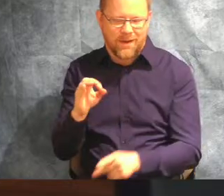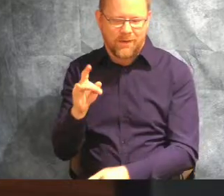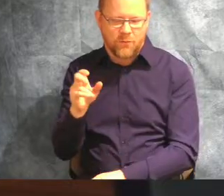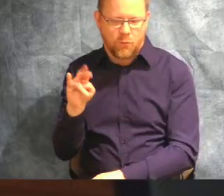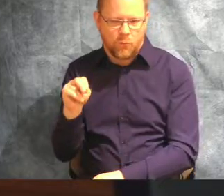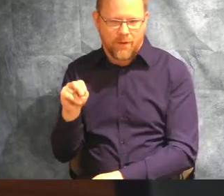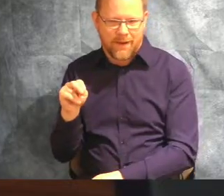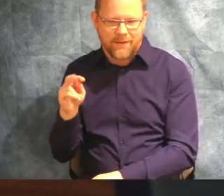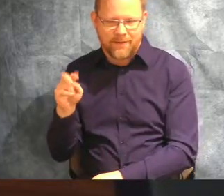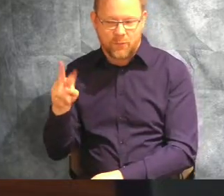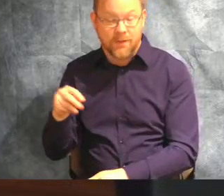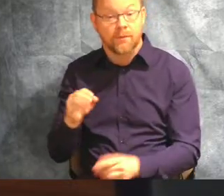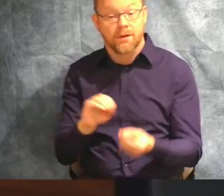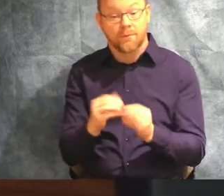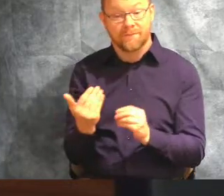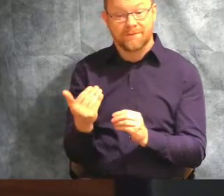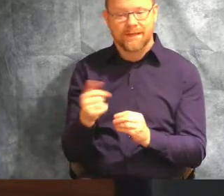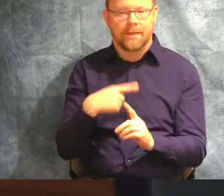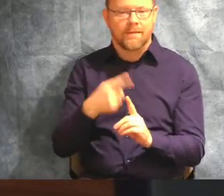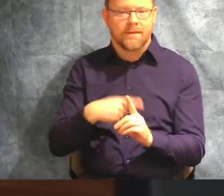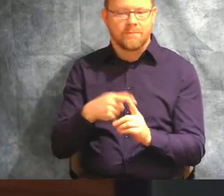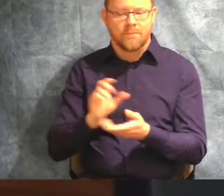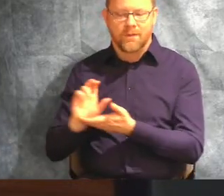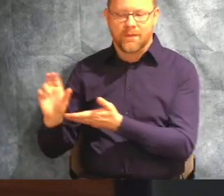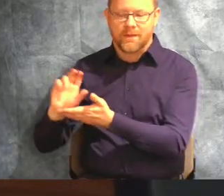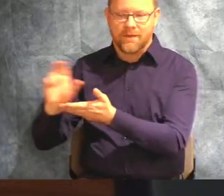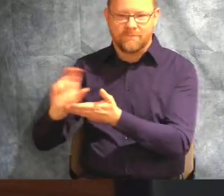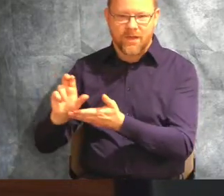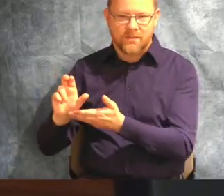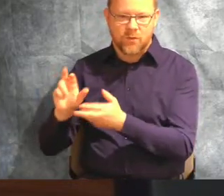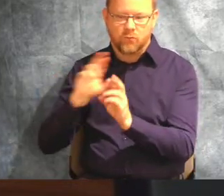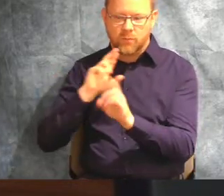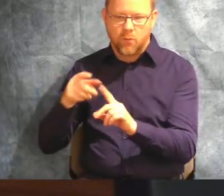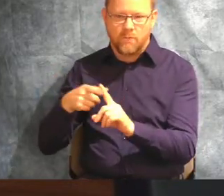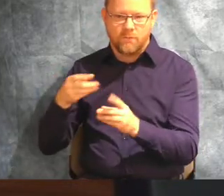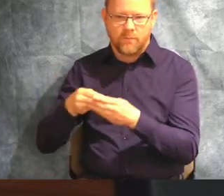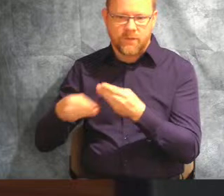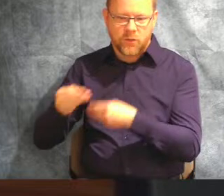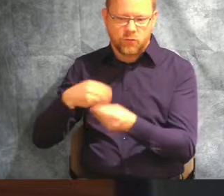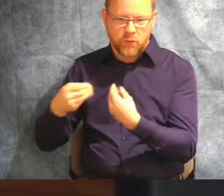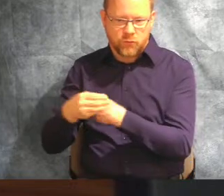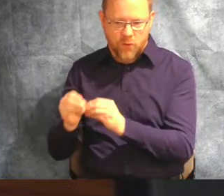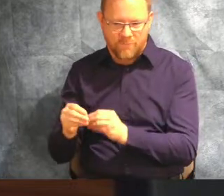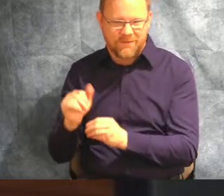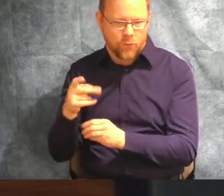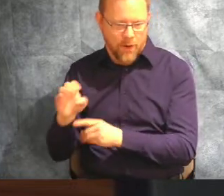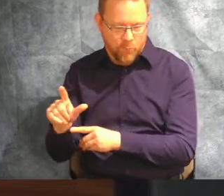also have item 15, which is the monthly investment report from the Treasurer for April. And item 16